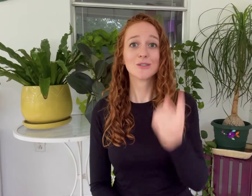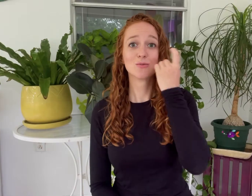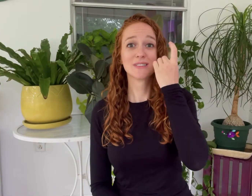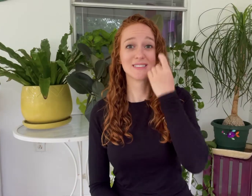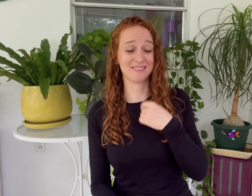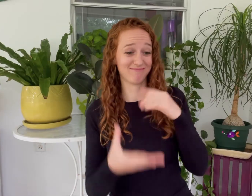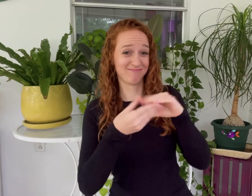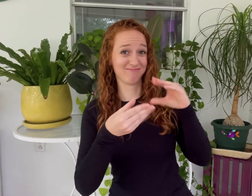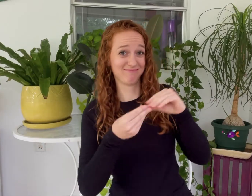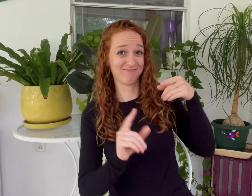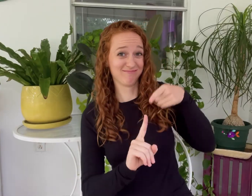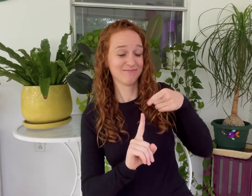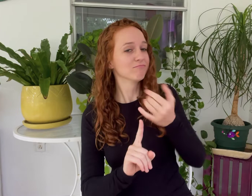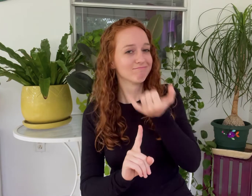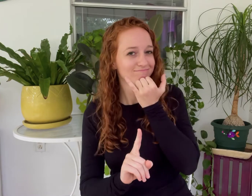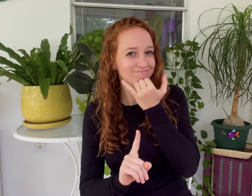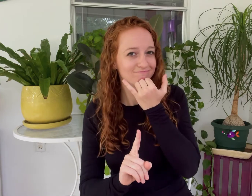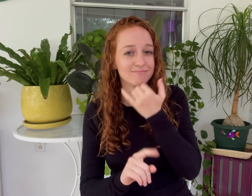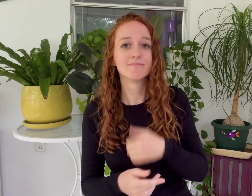The information I just shared -- it is not exactly correct.